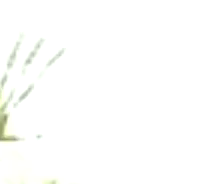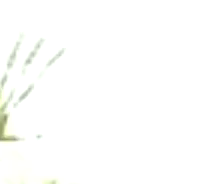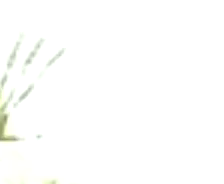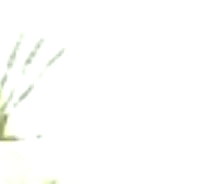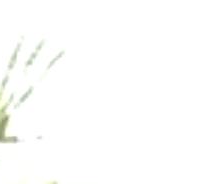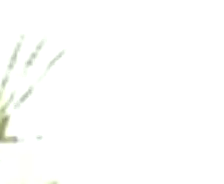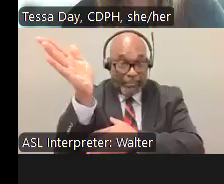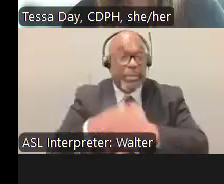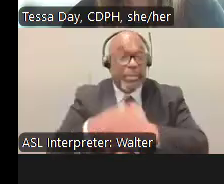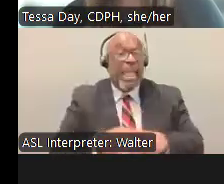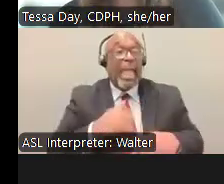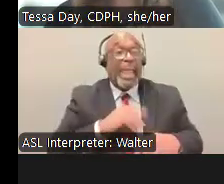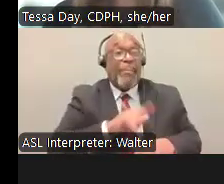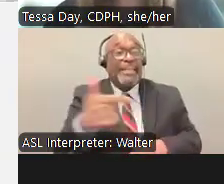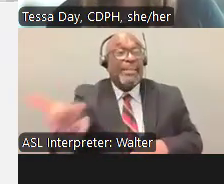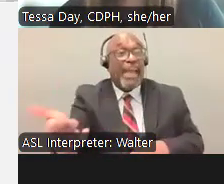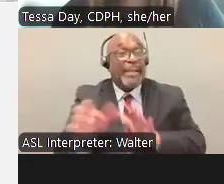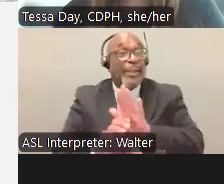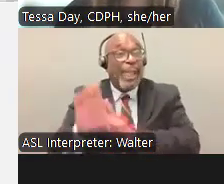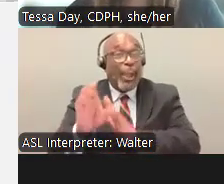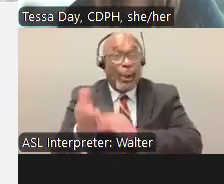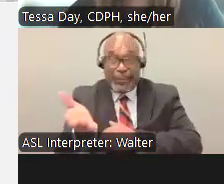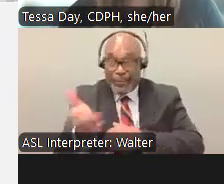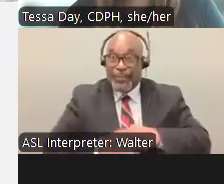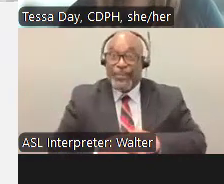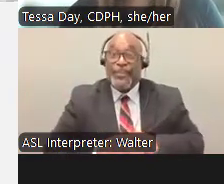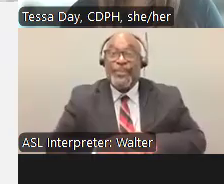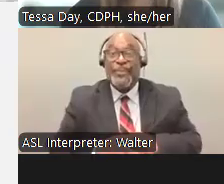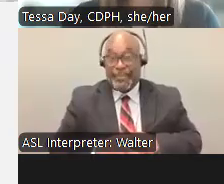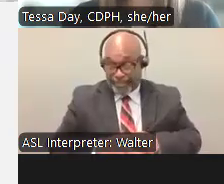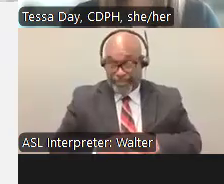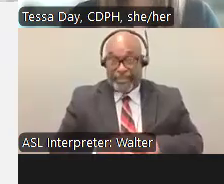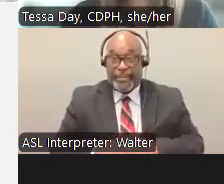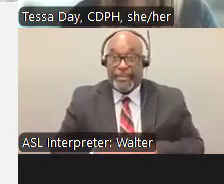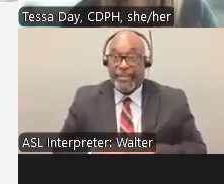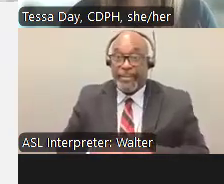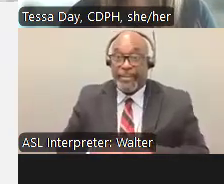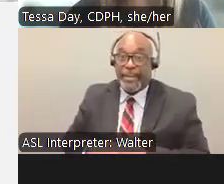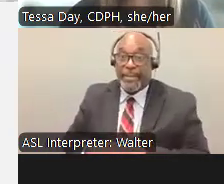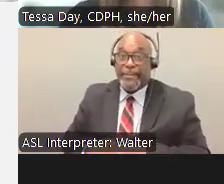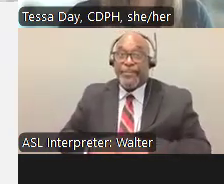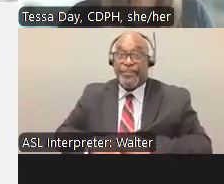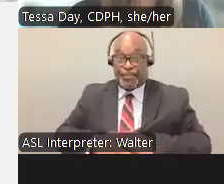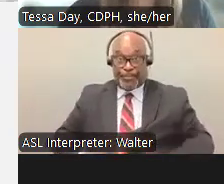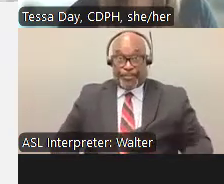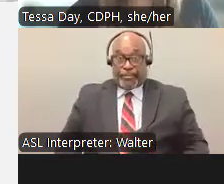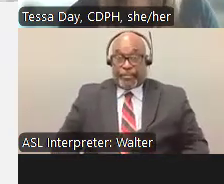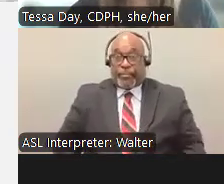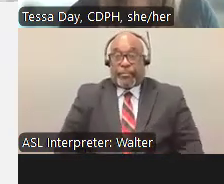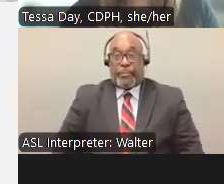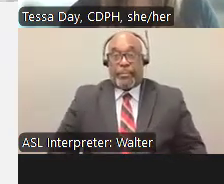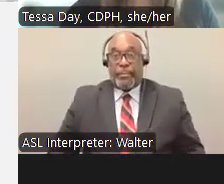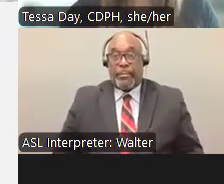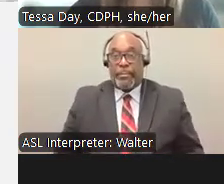13:16:50 And I'll pass it back to Clare. 13:16:55 >> CLARE: